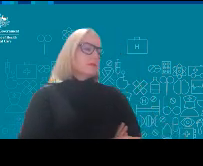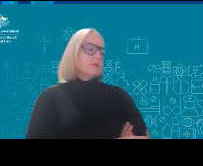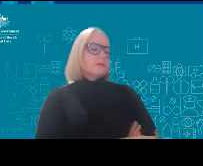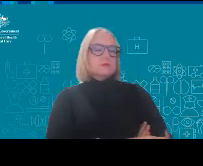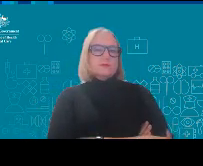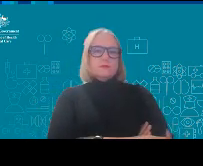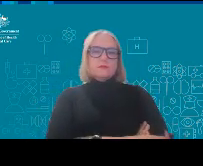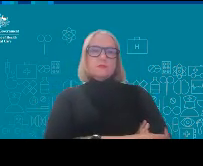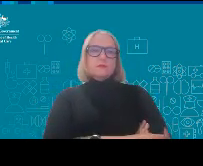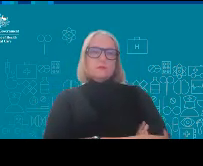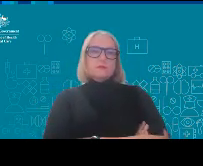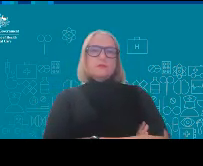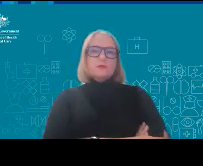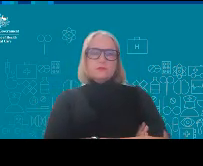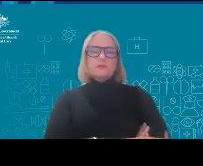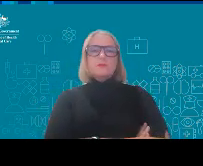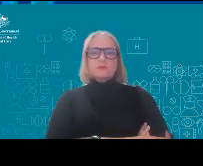will not need to be reapproved by the Commission